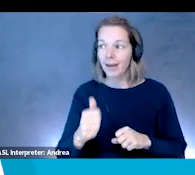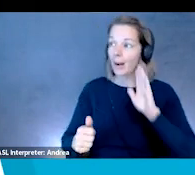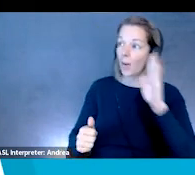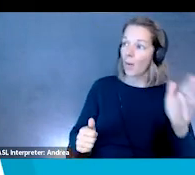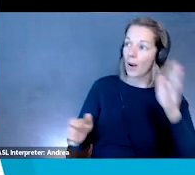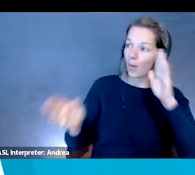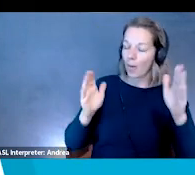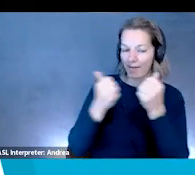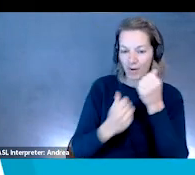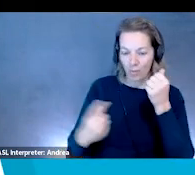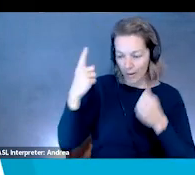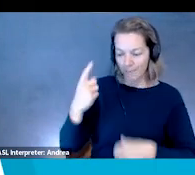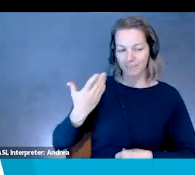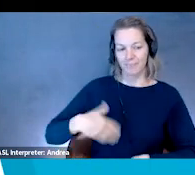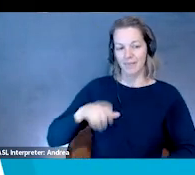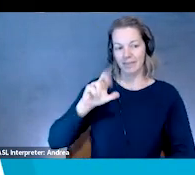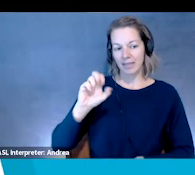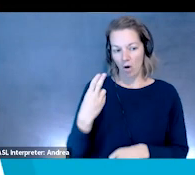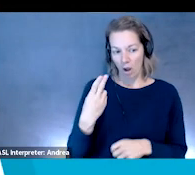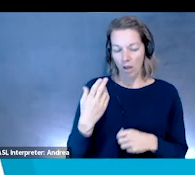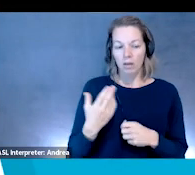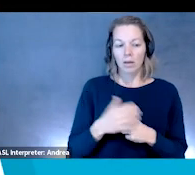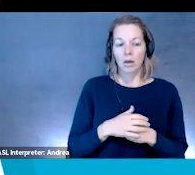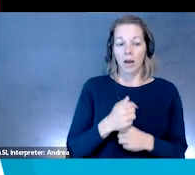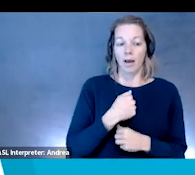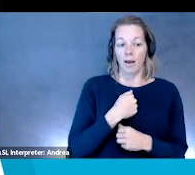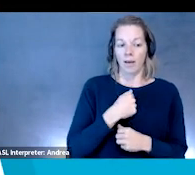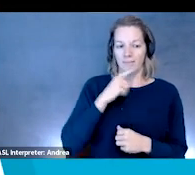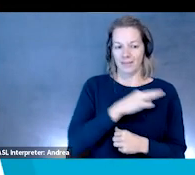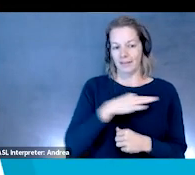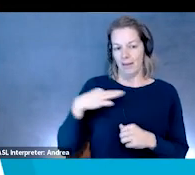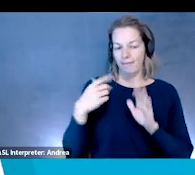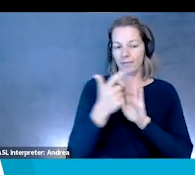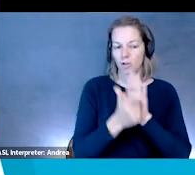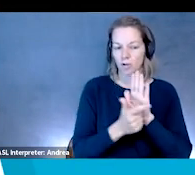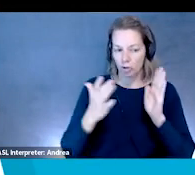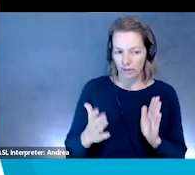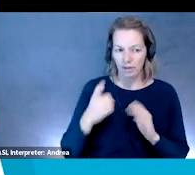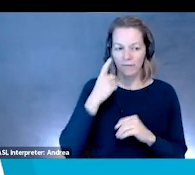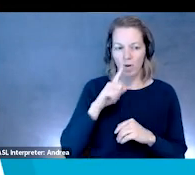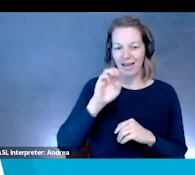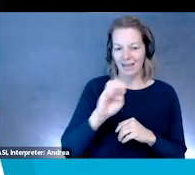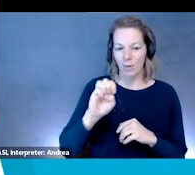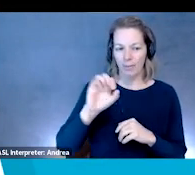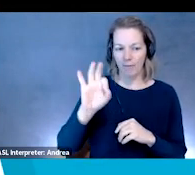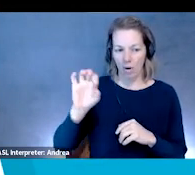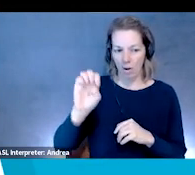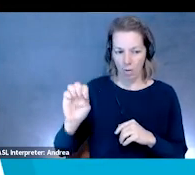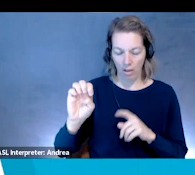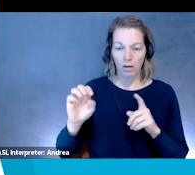PEOPLE WITH DIABILITIES FOR EQUAL EMPLOYMENT. >> SARAH, ARE YOU ABLE TO INTRODUCE YOURSELF? >>